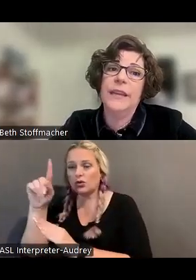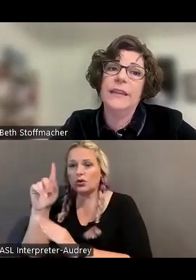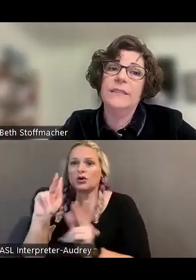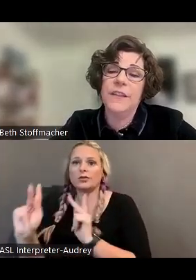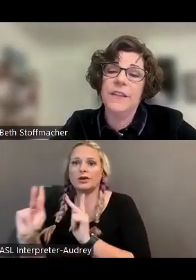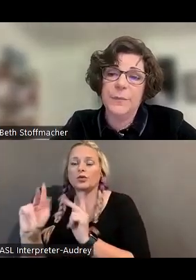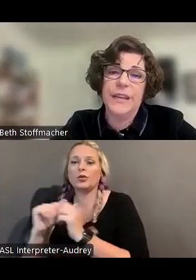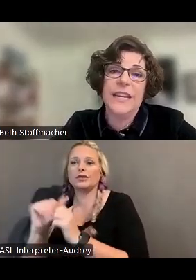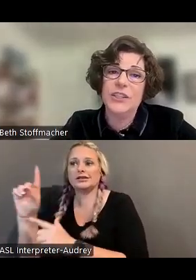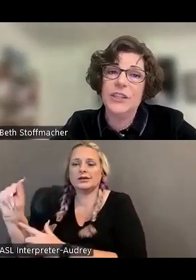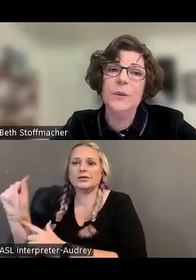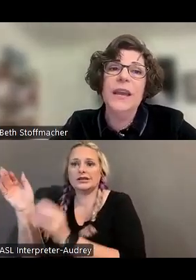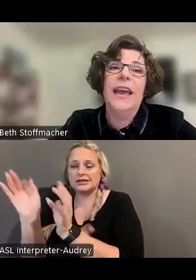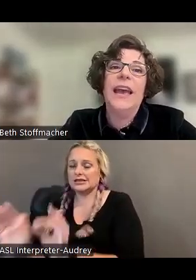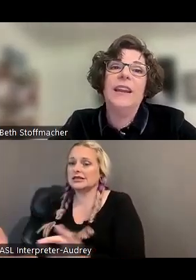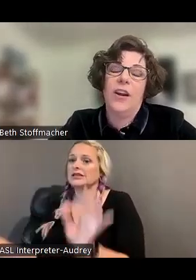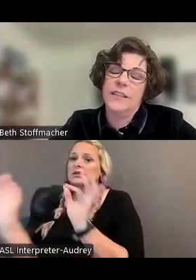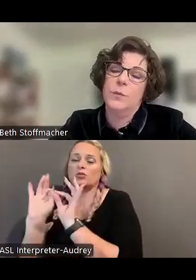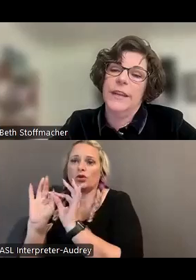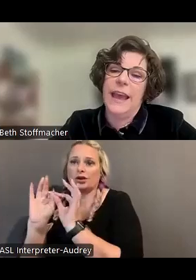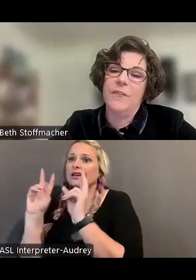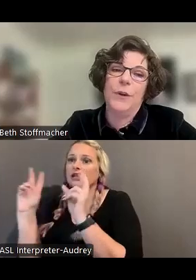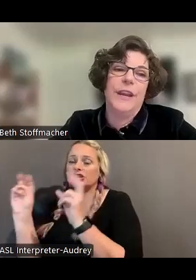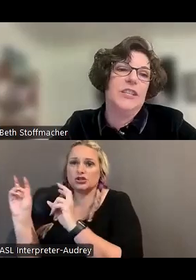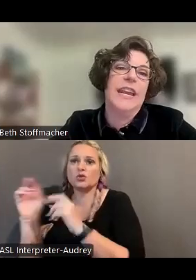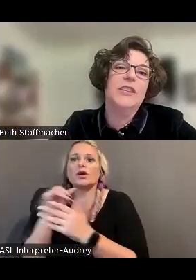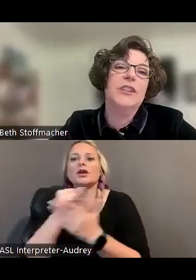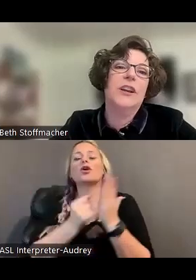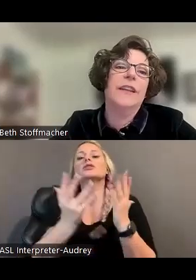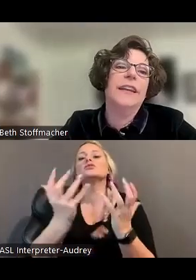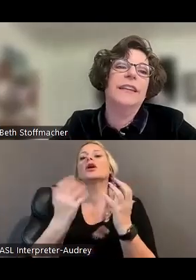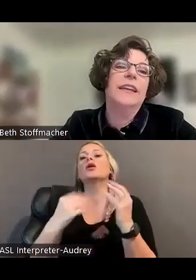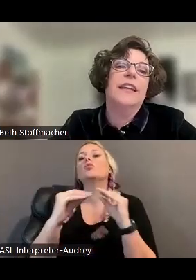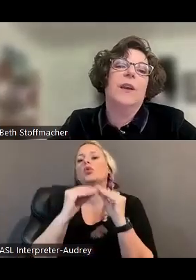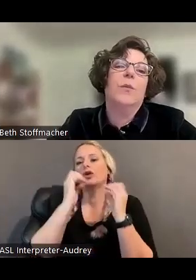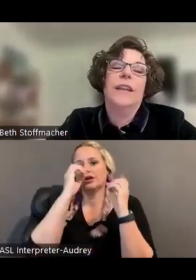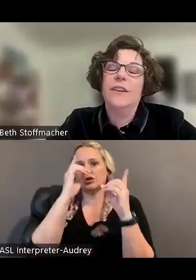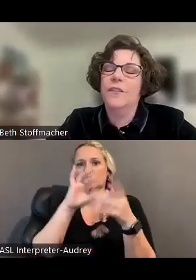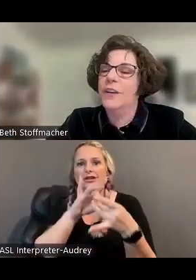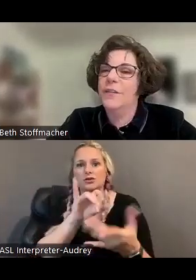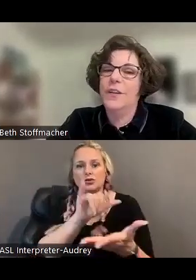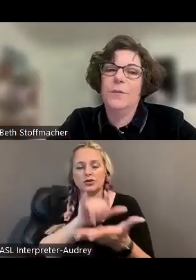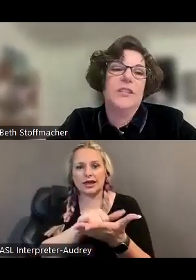is a very big issue, and artists want to have more education on that. They want information